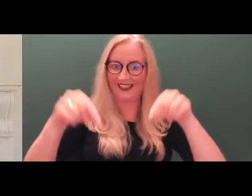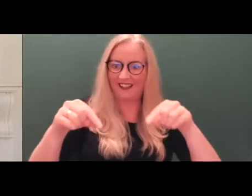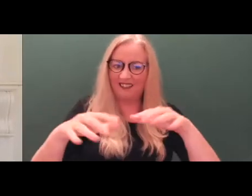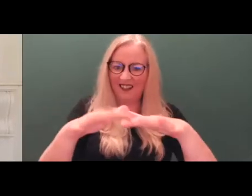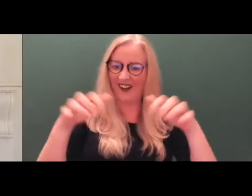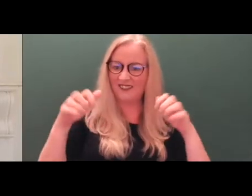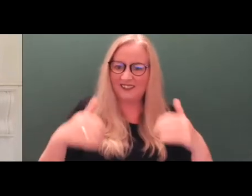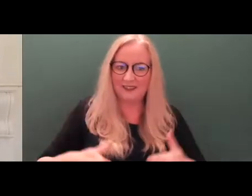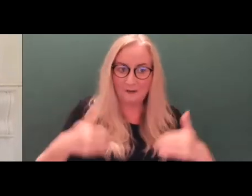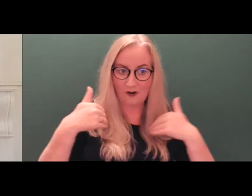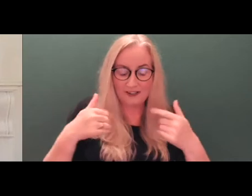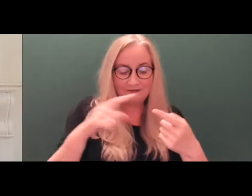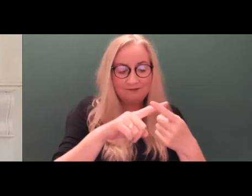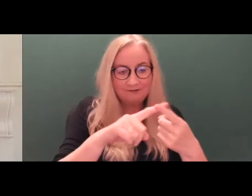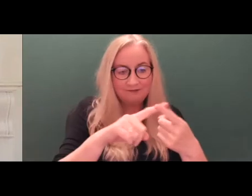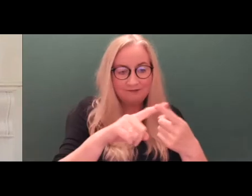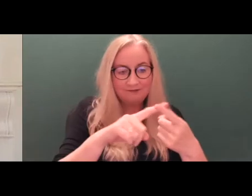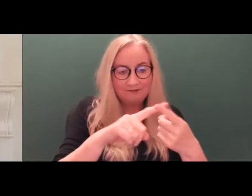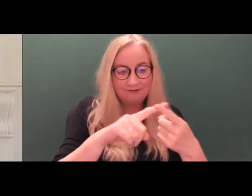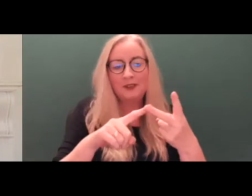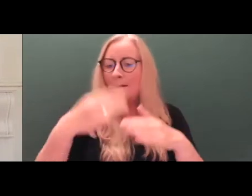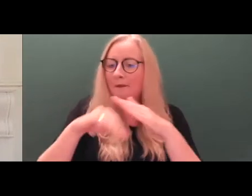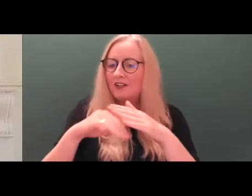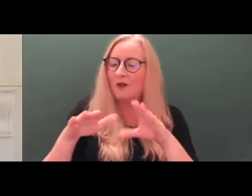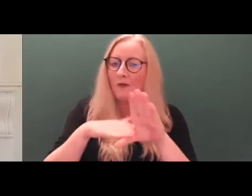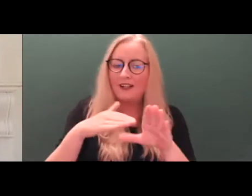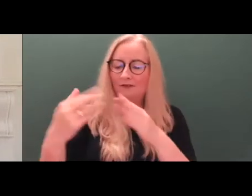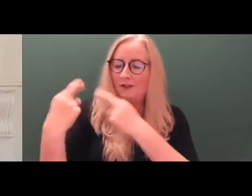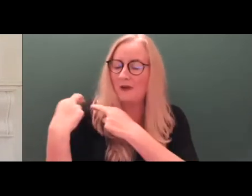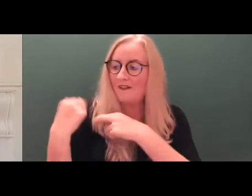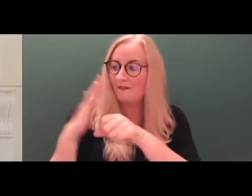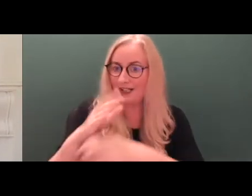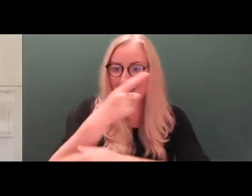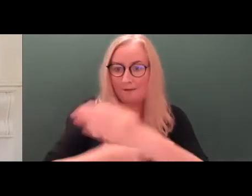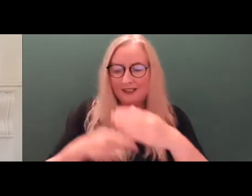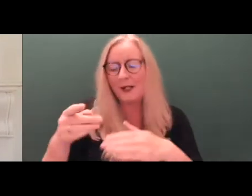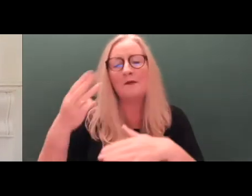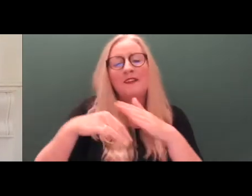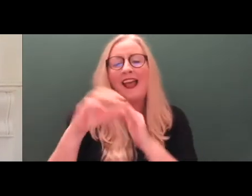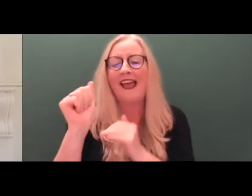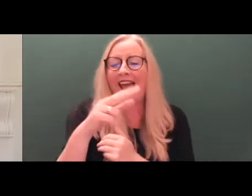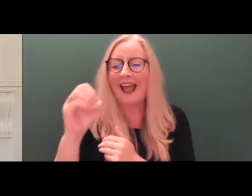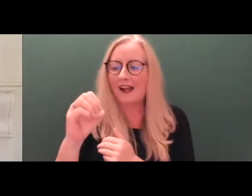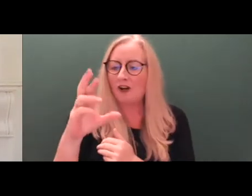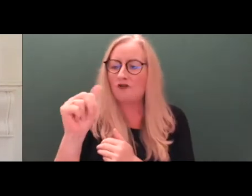And to Minister of State with responsibility for disability, Ann Rabbite TD, who will address